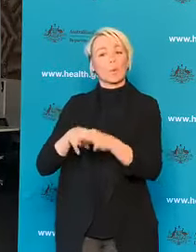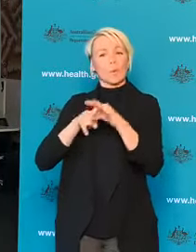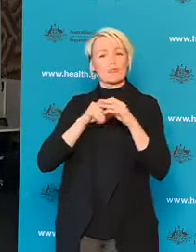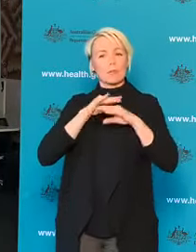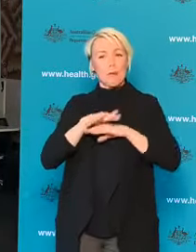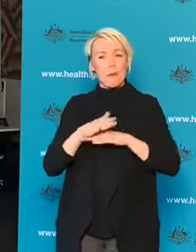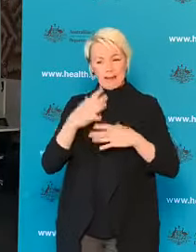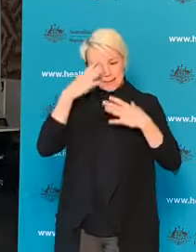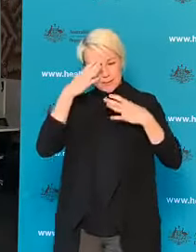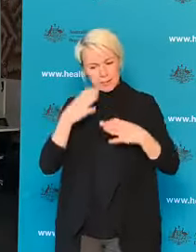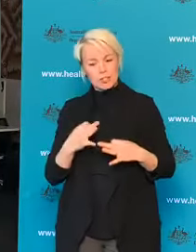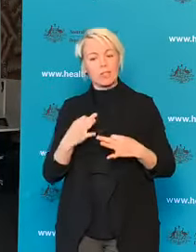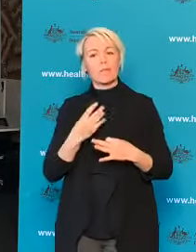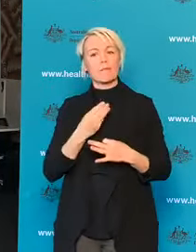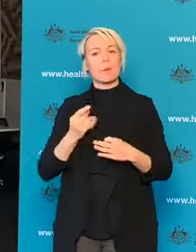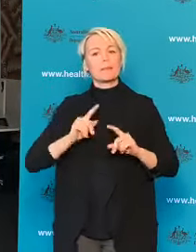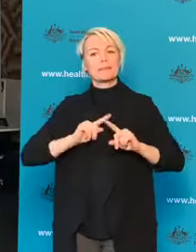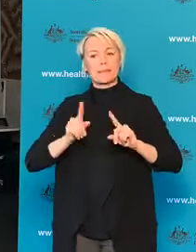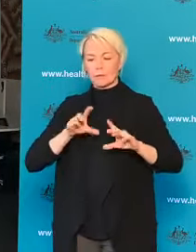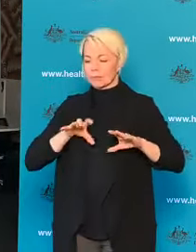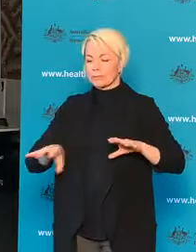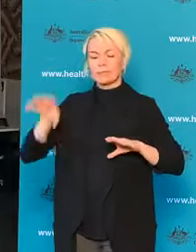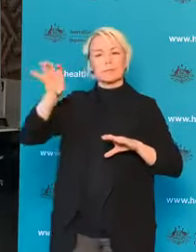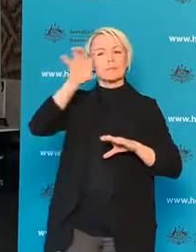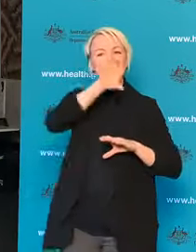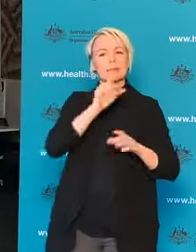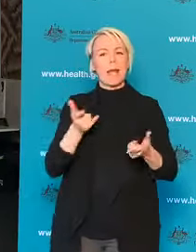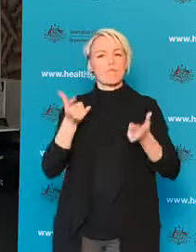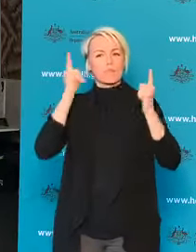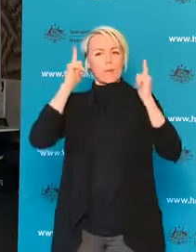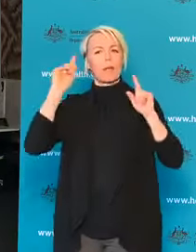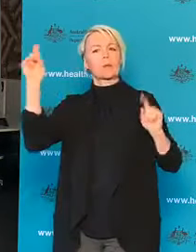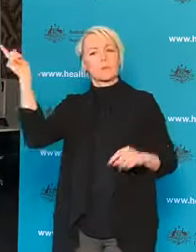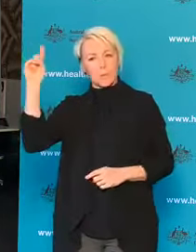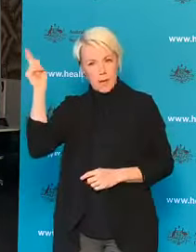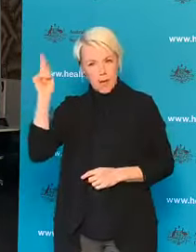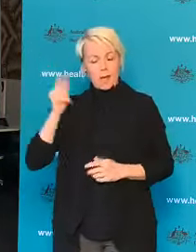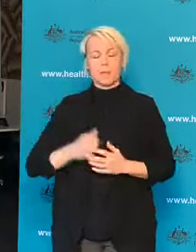a number of Premiers today and whether we'd like to see those